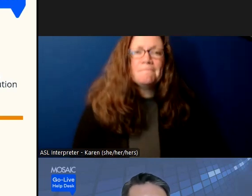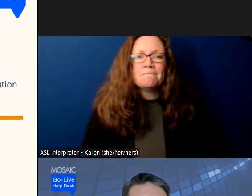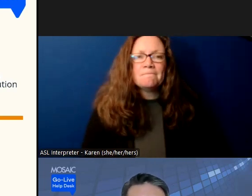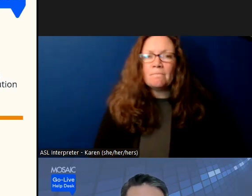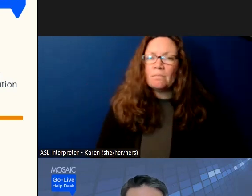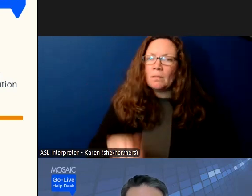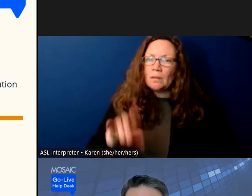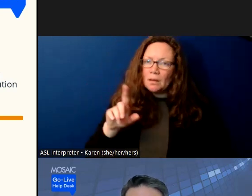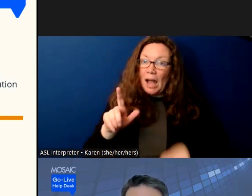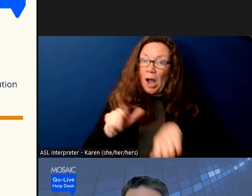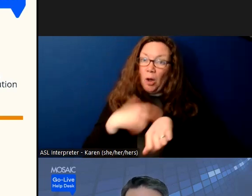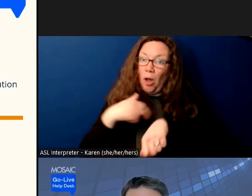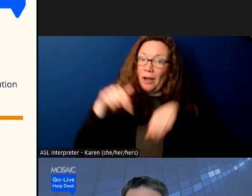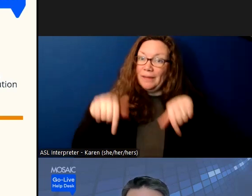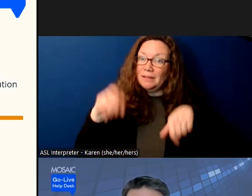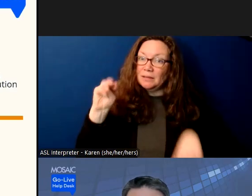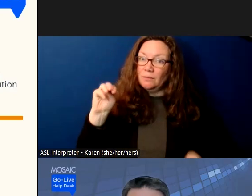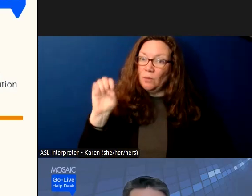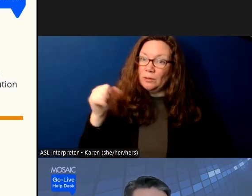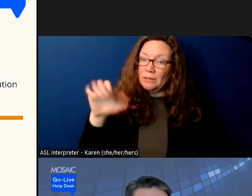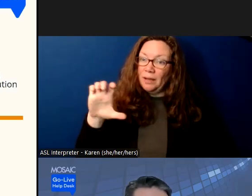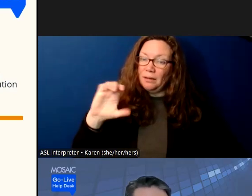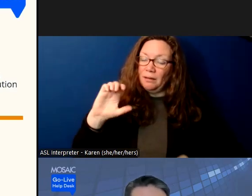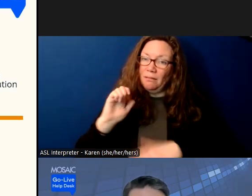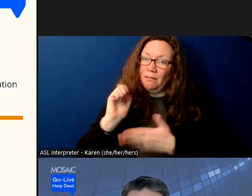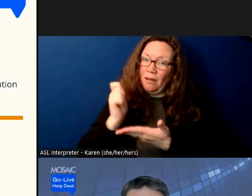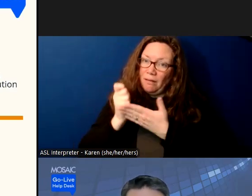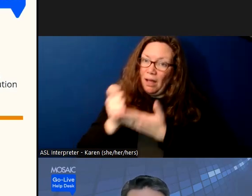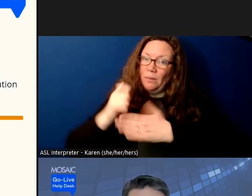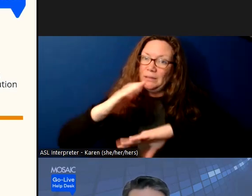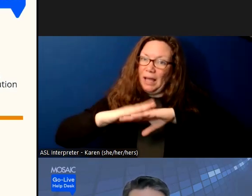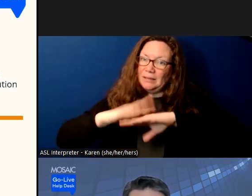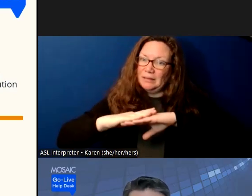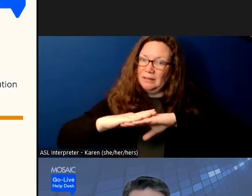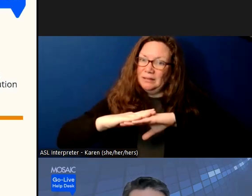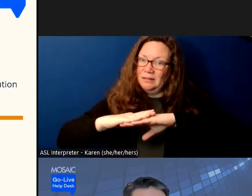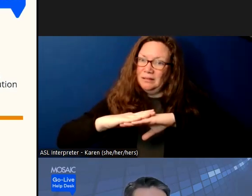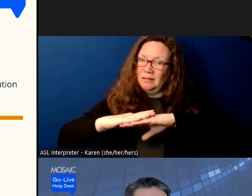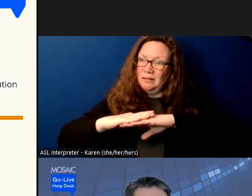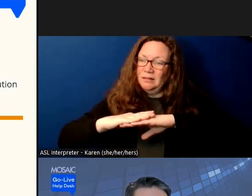We will have this system and this new portal set up at least through the end of March.